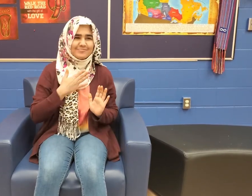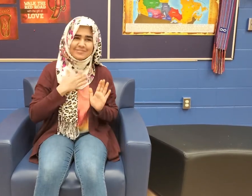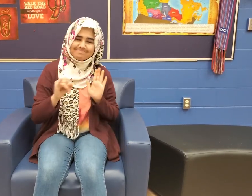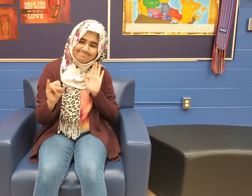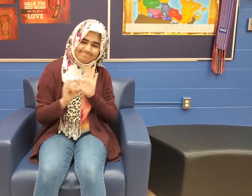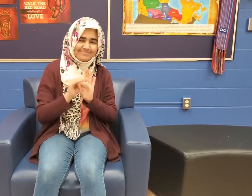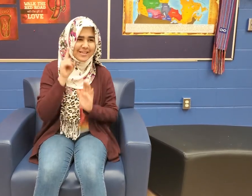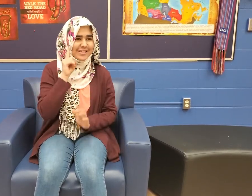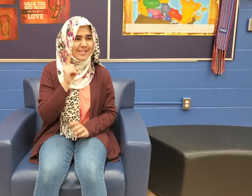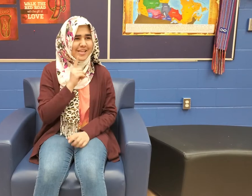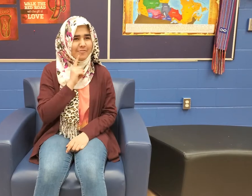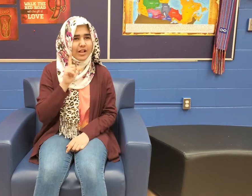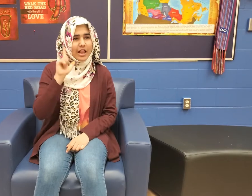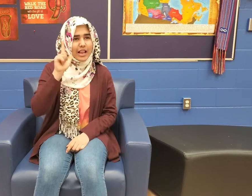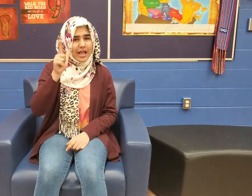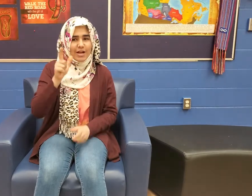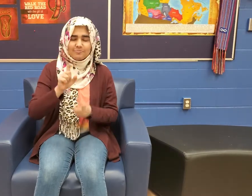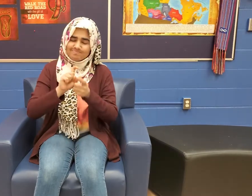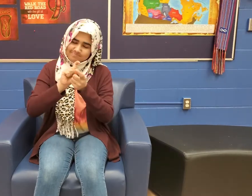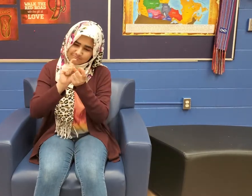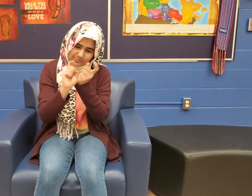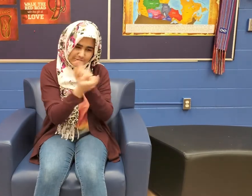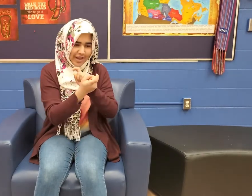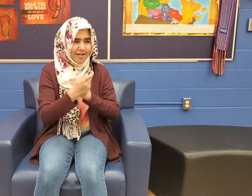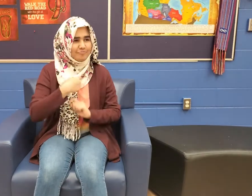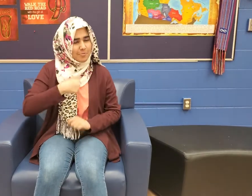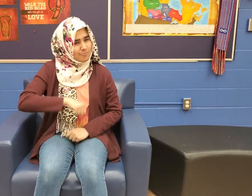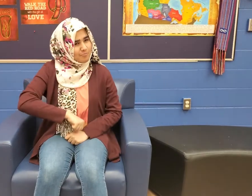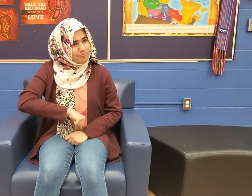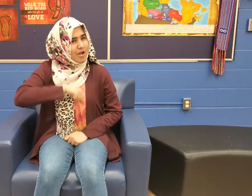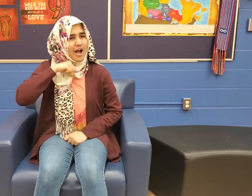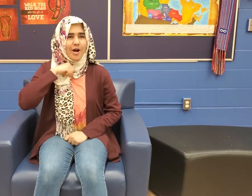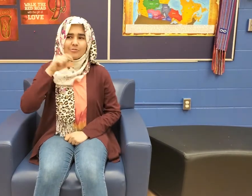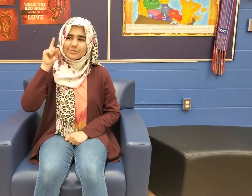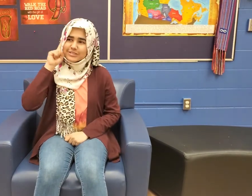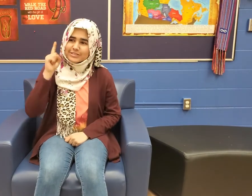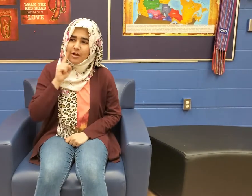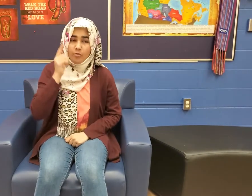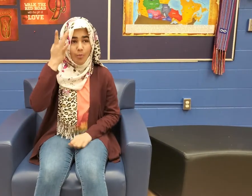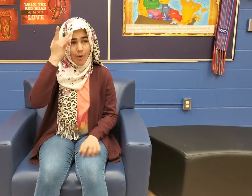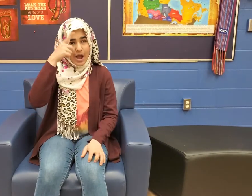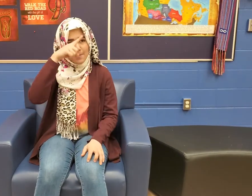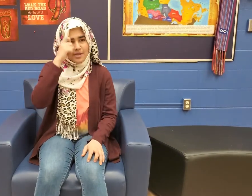in being Deaf. I eventually became proud to be Deaf because I felt like